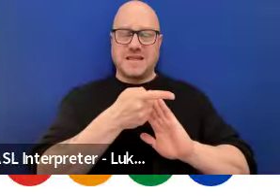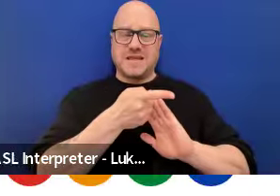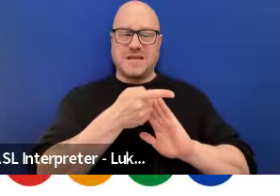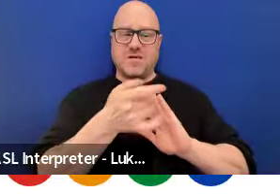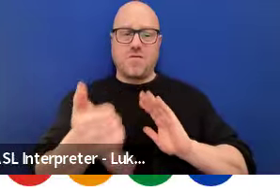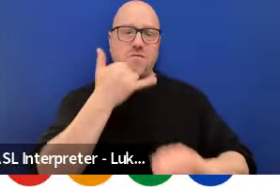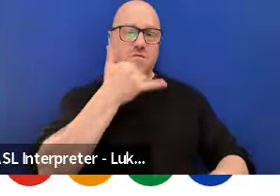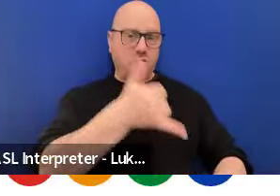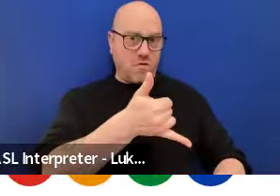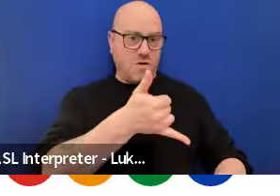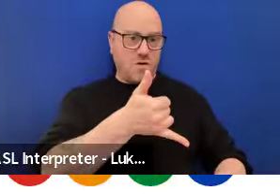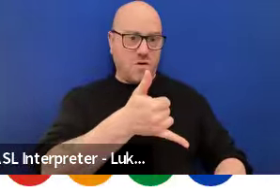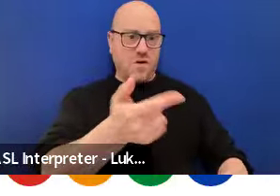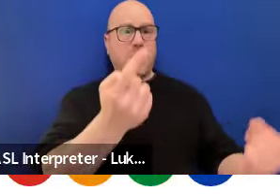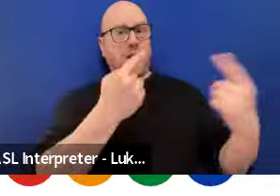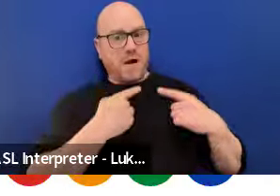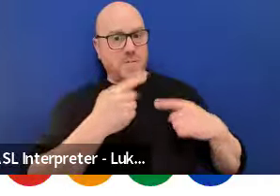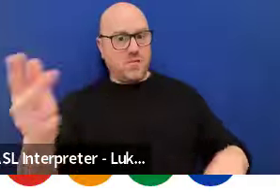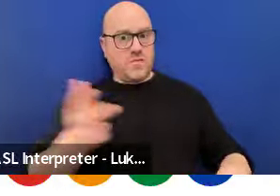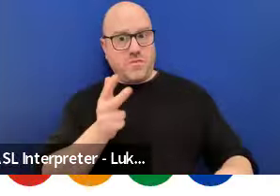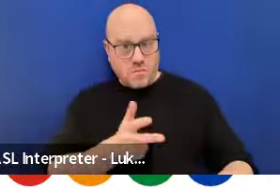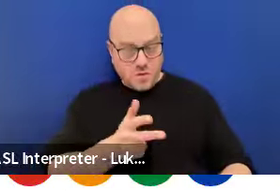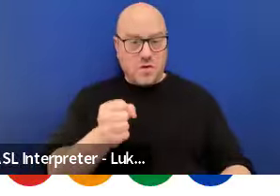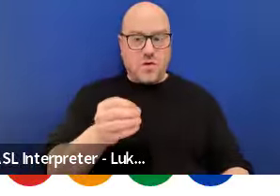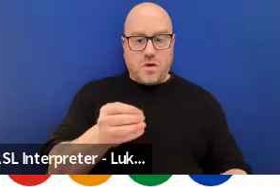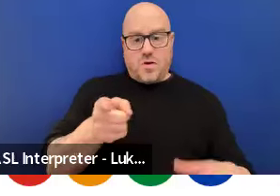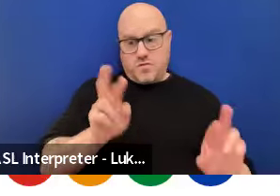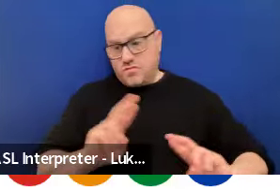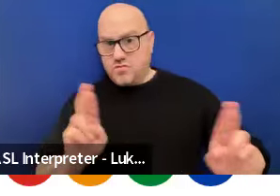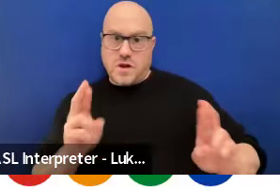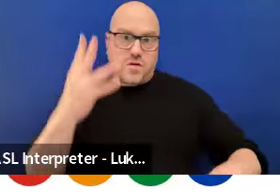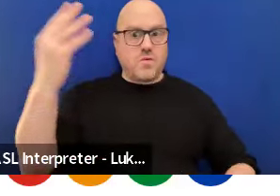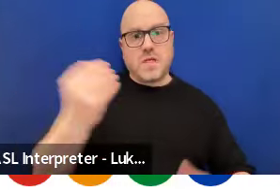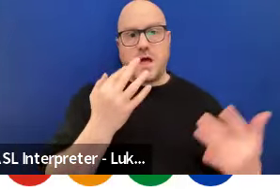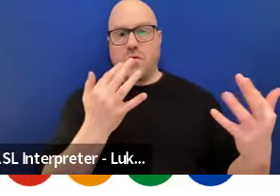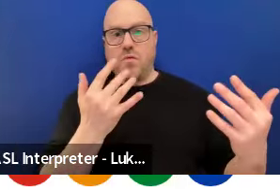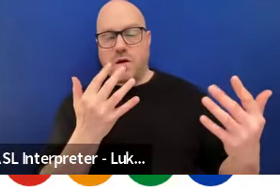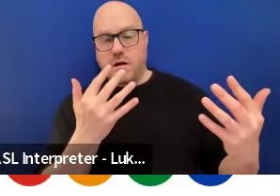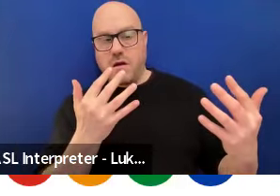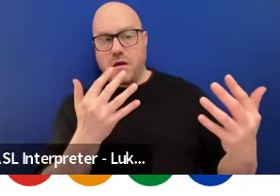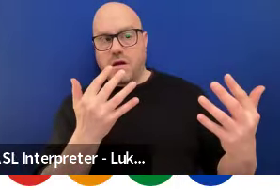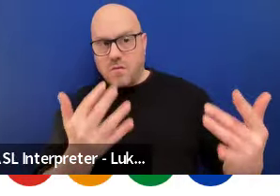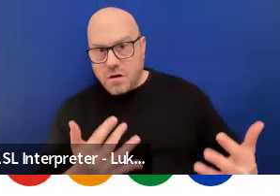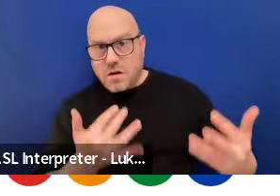ALSO, WHAT IS BEING DONE WHERE YOU GET THAT TEN MINUTE CALL THEY ARE ON THE WAY.